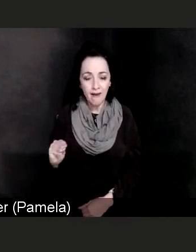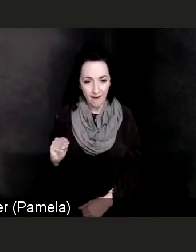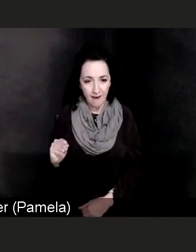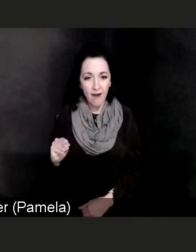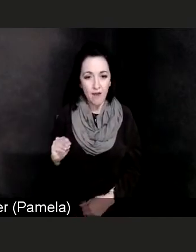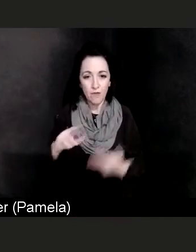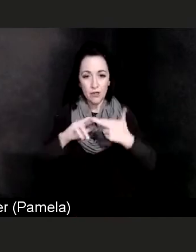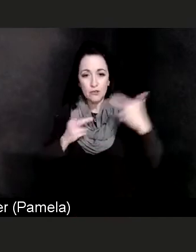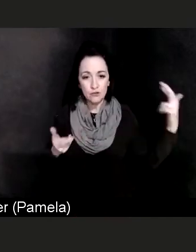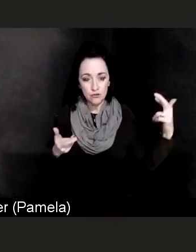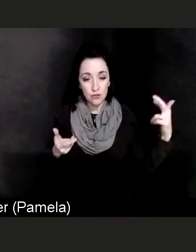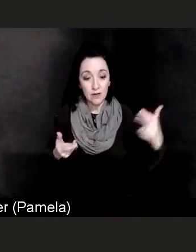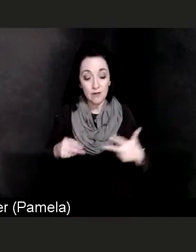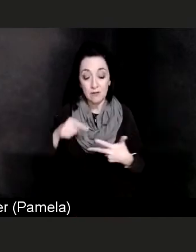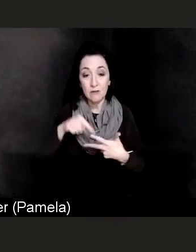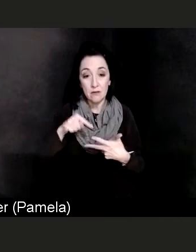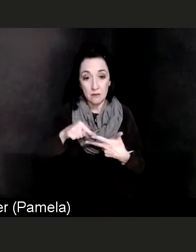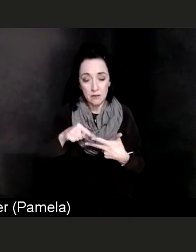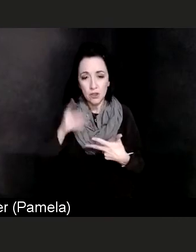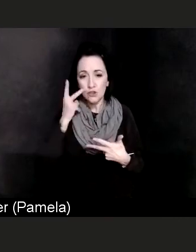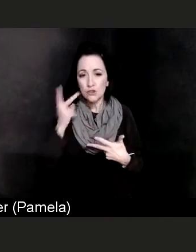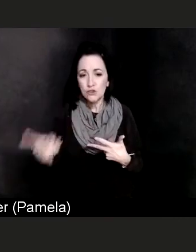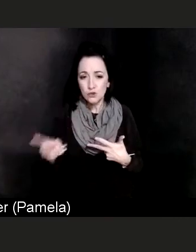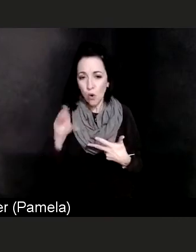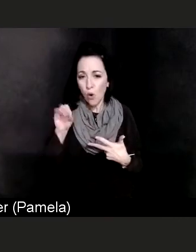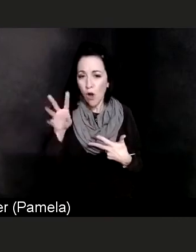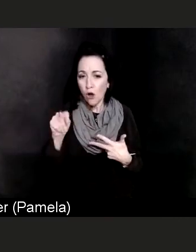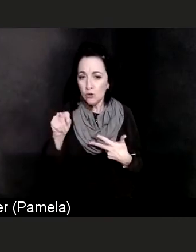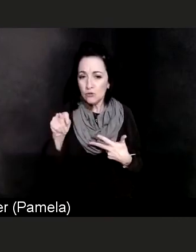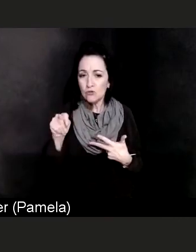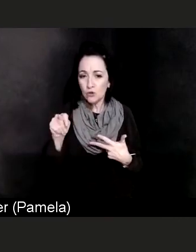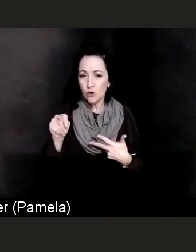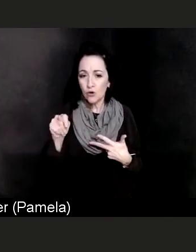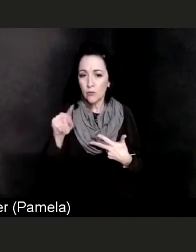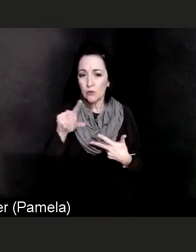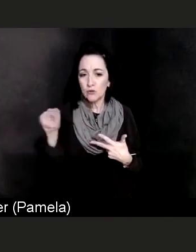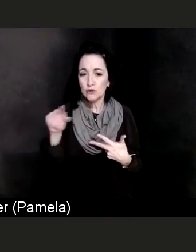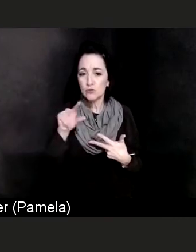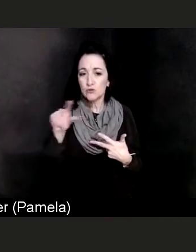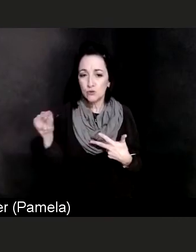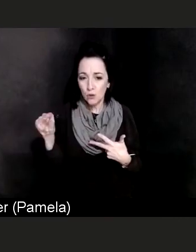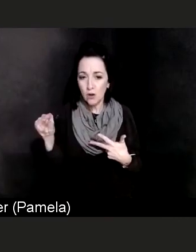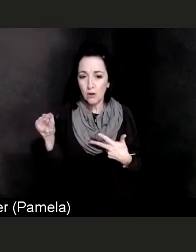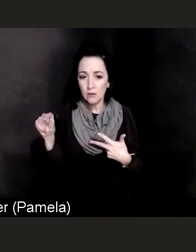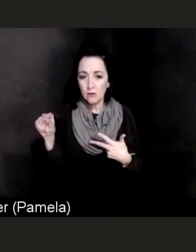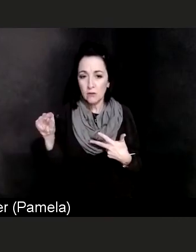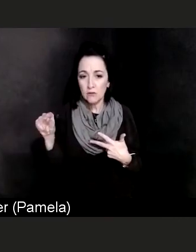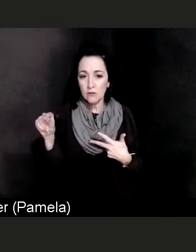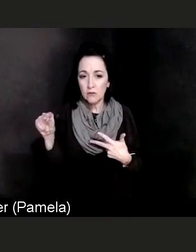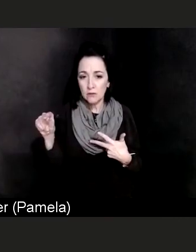in October, 2020 in the United, excuse me, it was detected in October of 2020